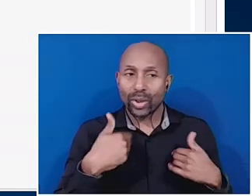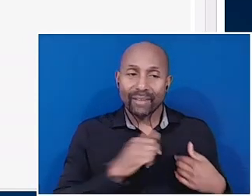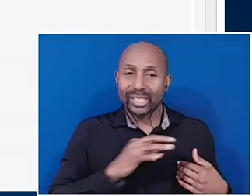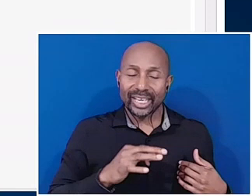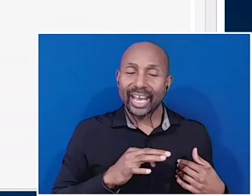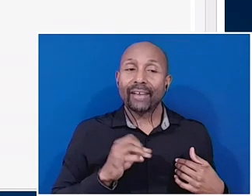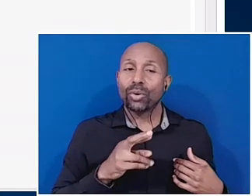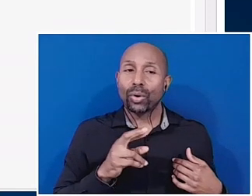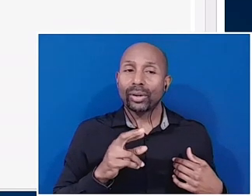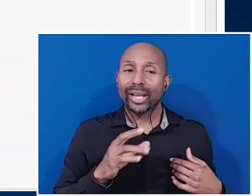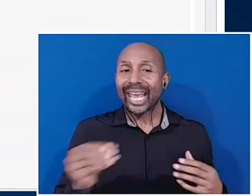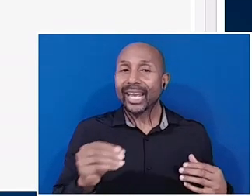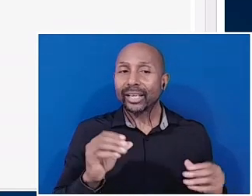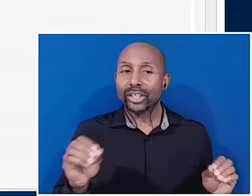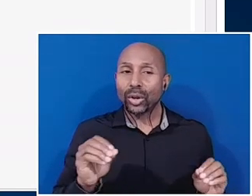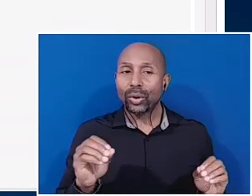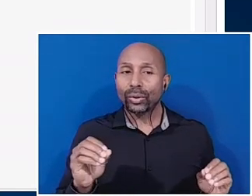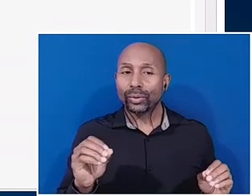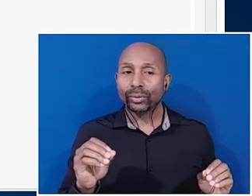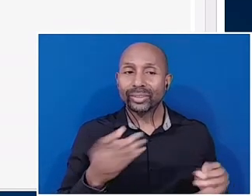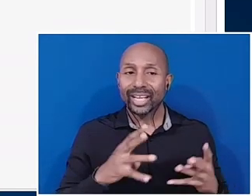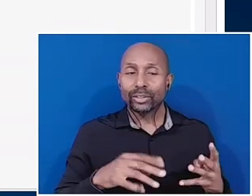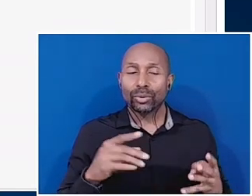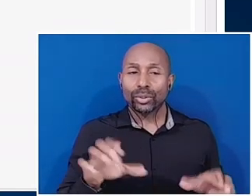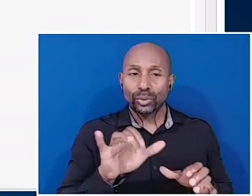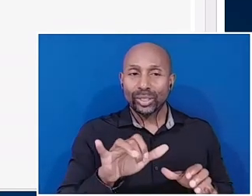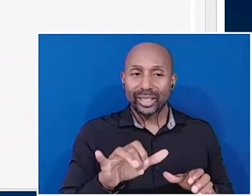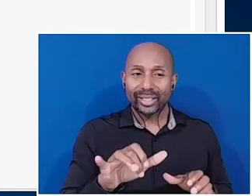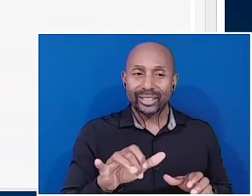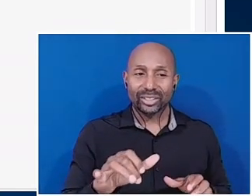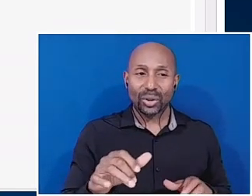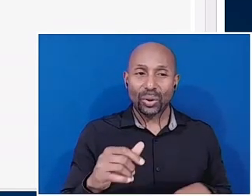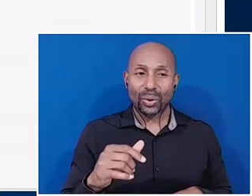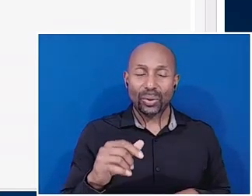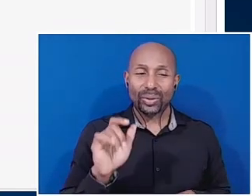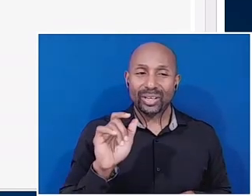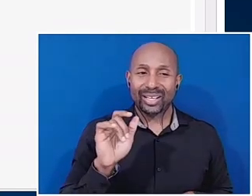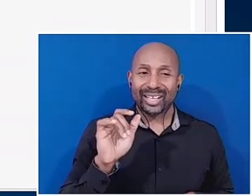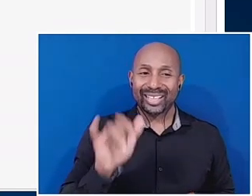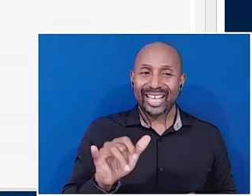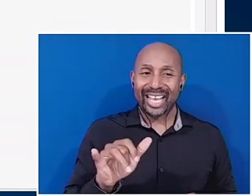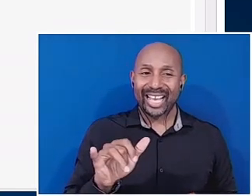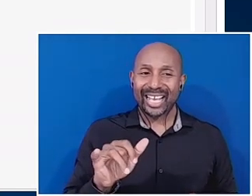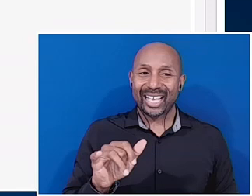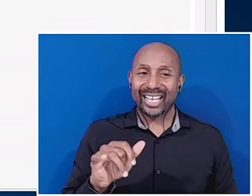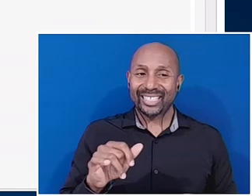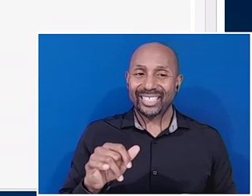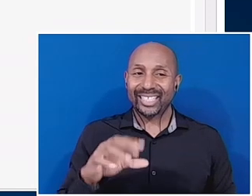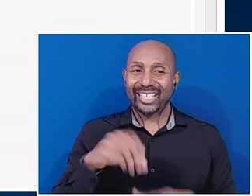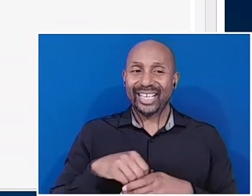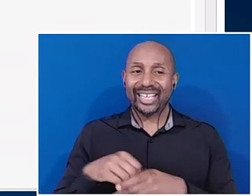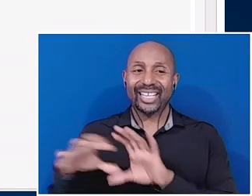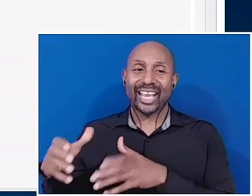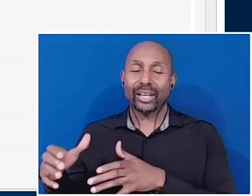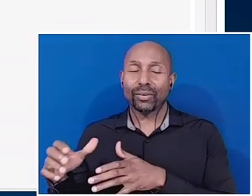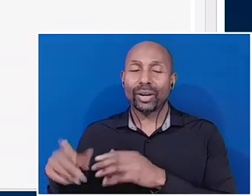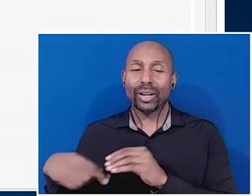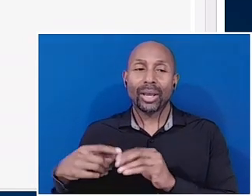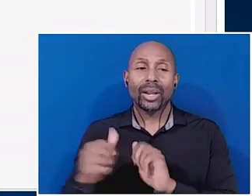into the category I described of how we can think about effective ways of providing the guidance to students, that